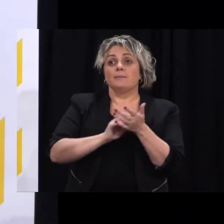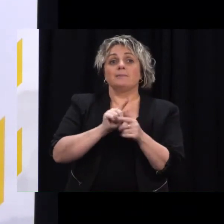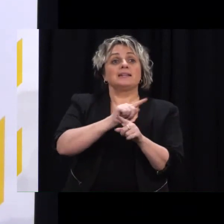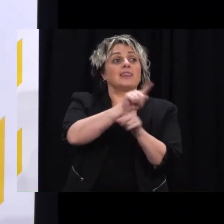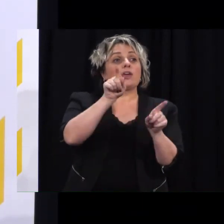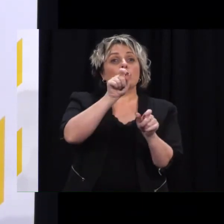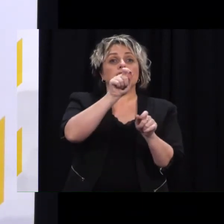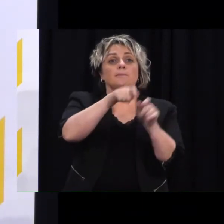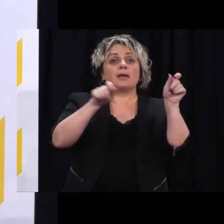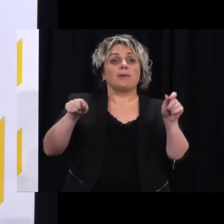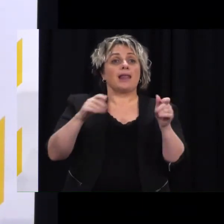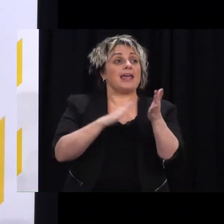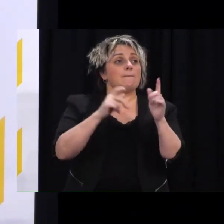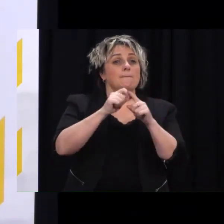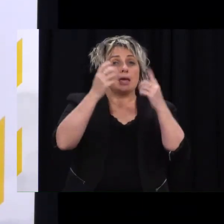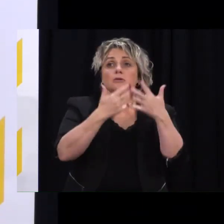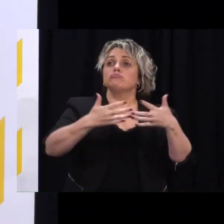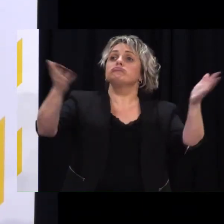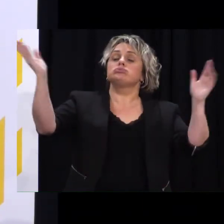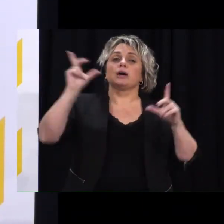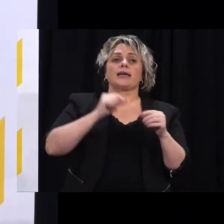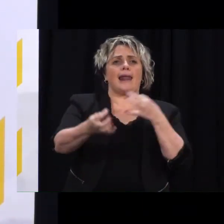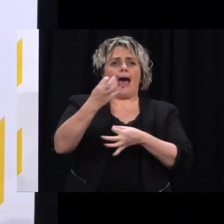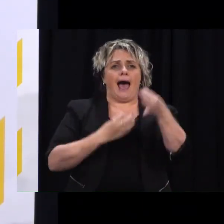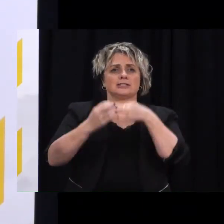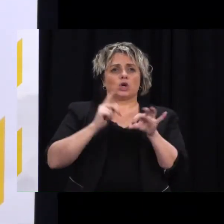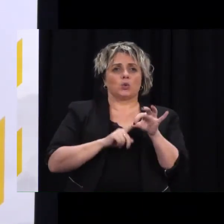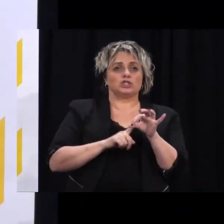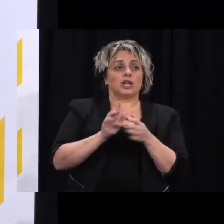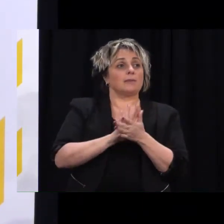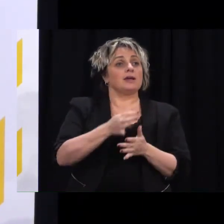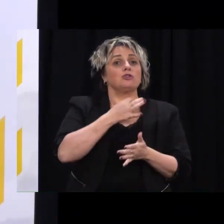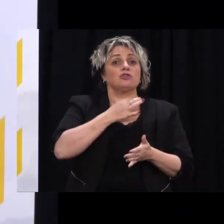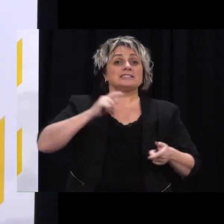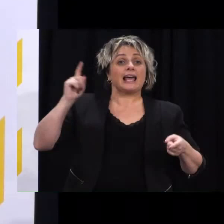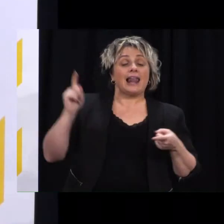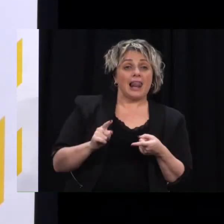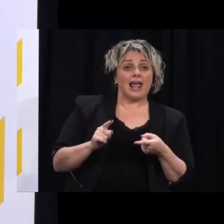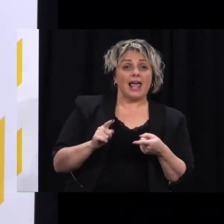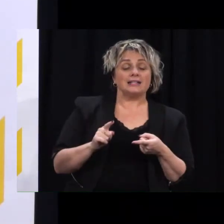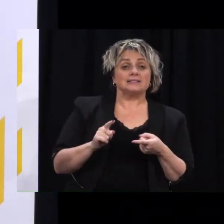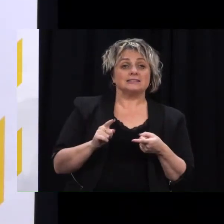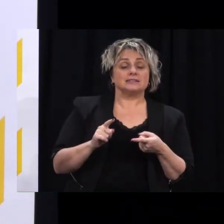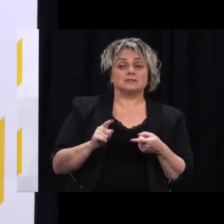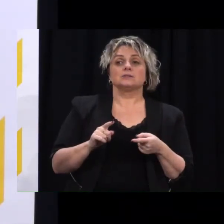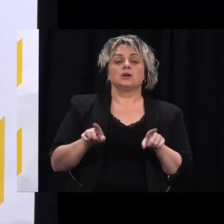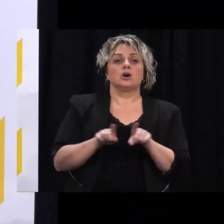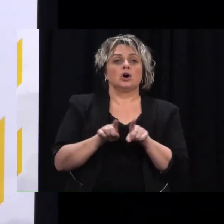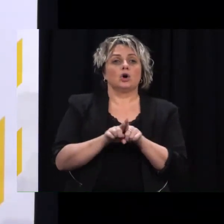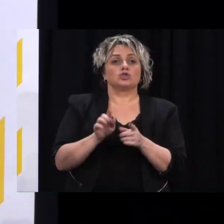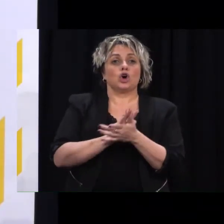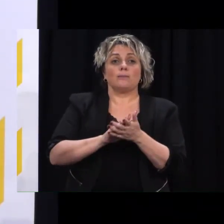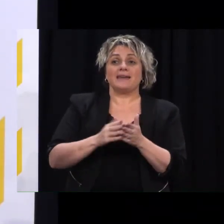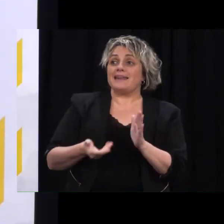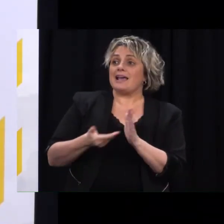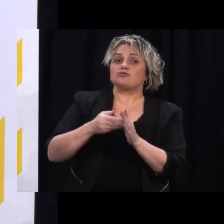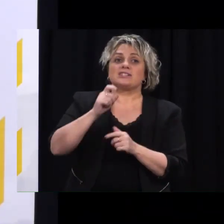our view that actually moving to an online forum would have